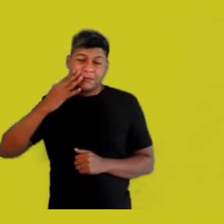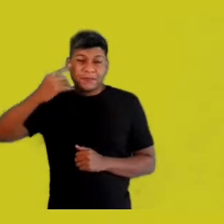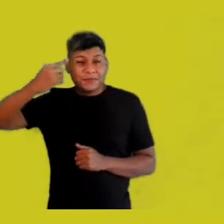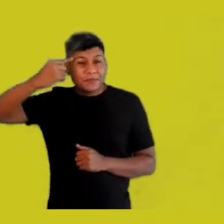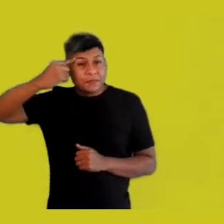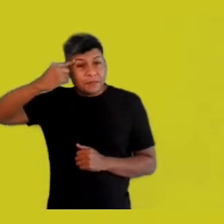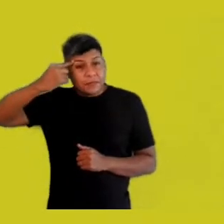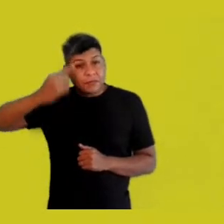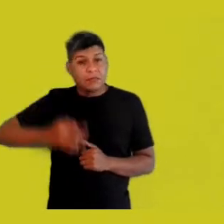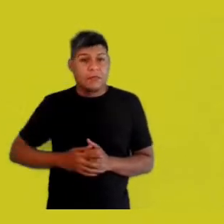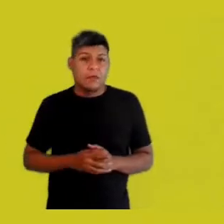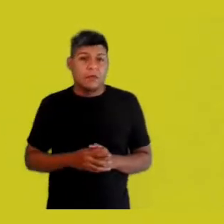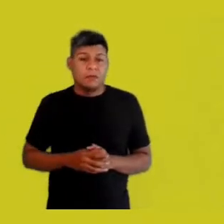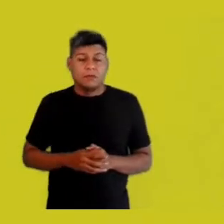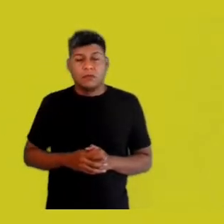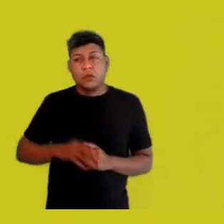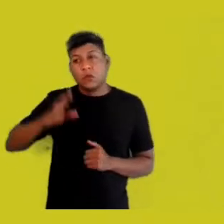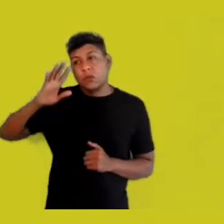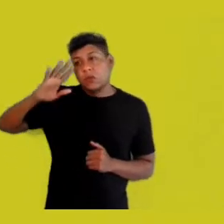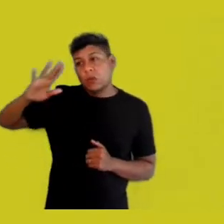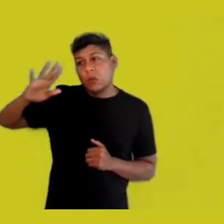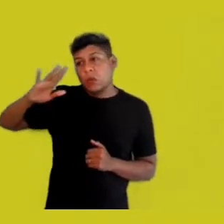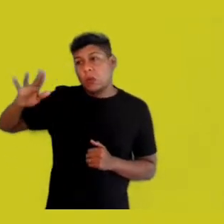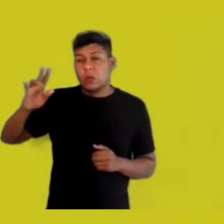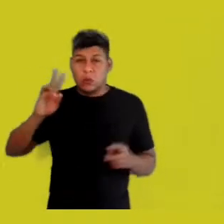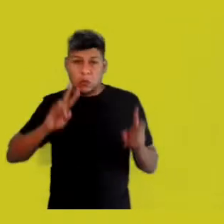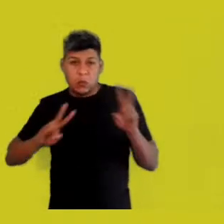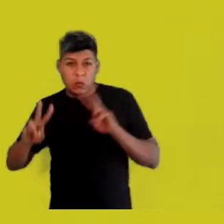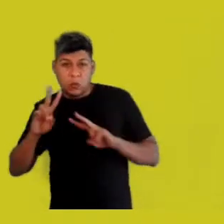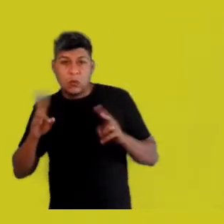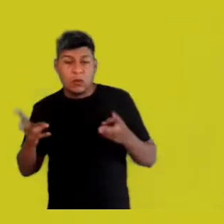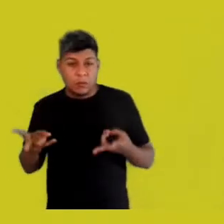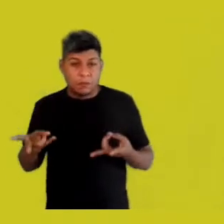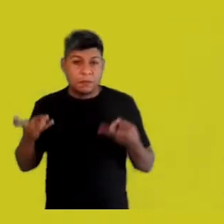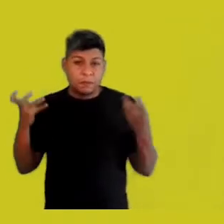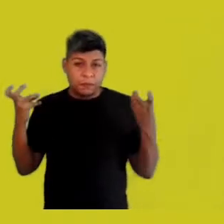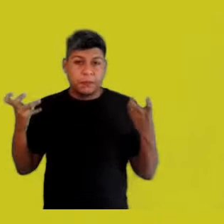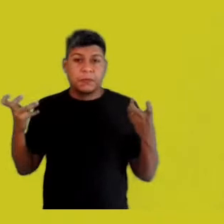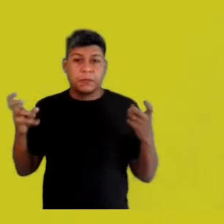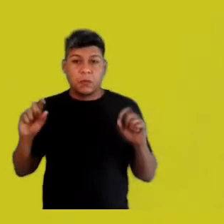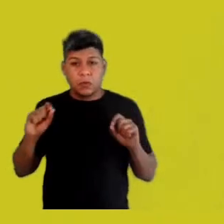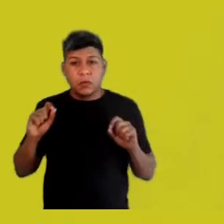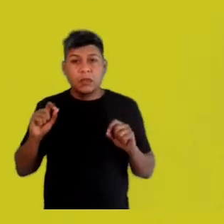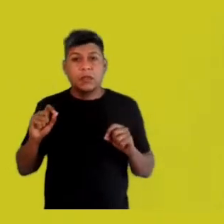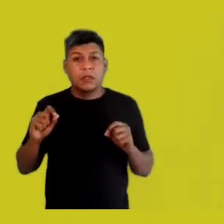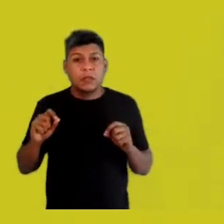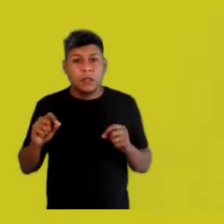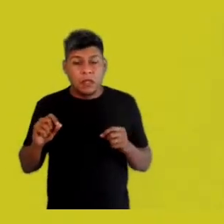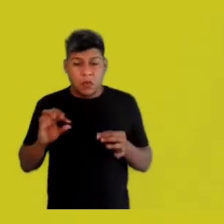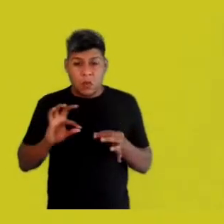of sonority, of visuals, of perception, these regimes of infinity,